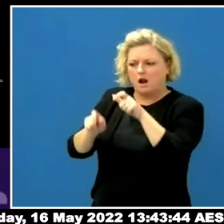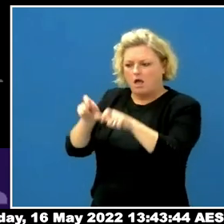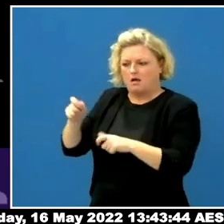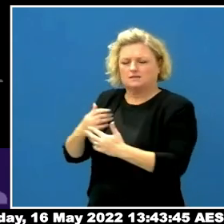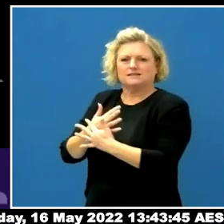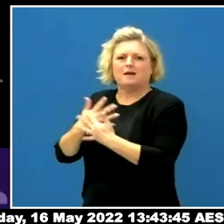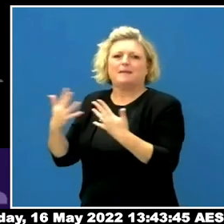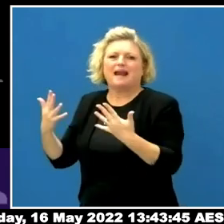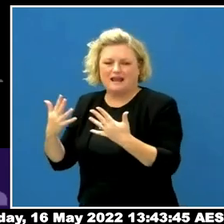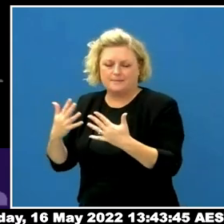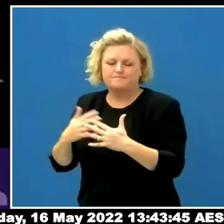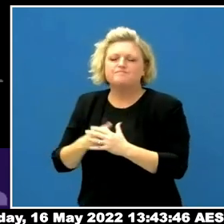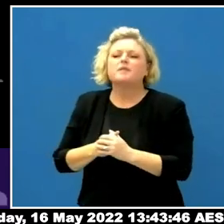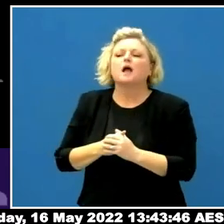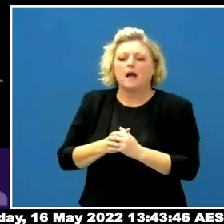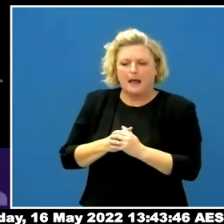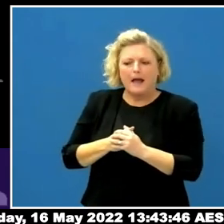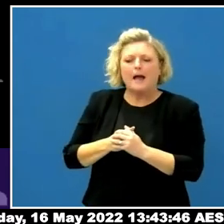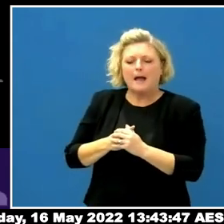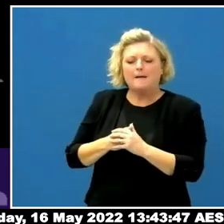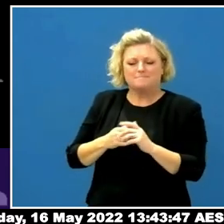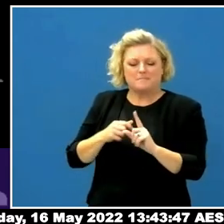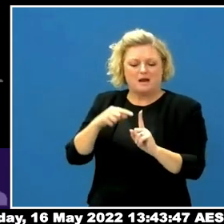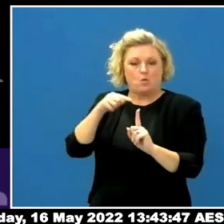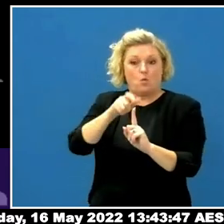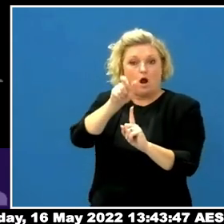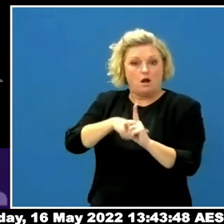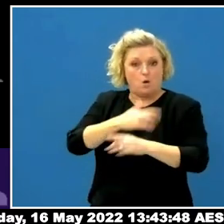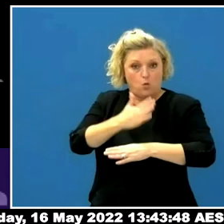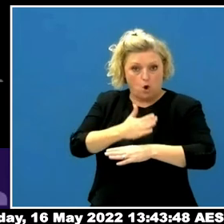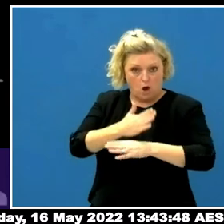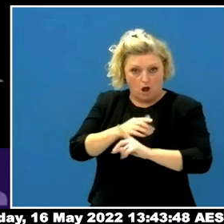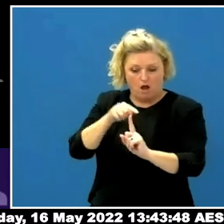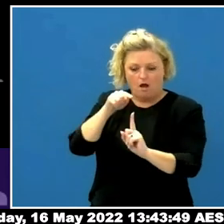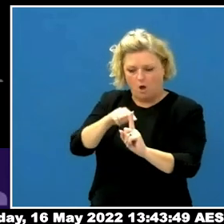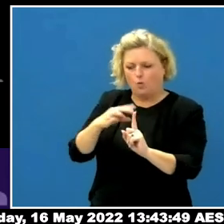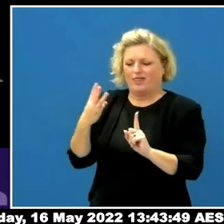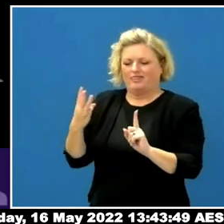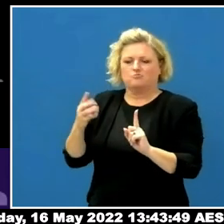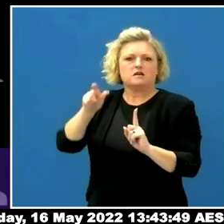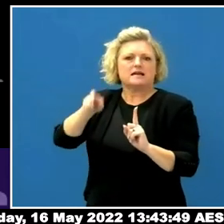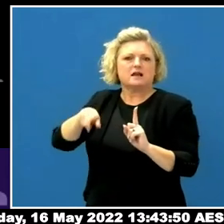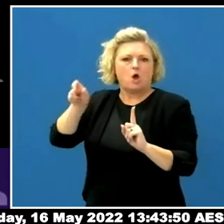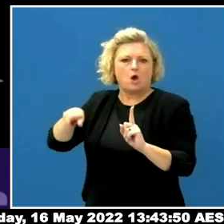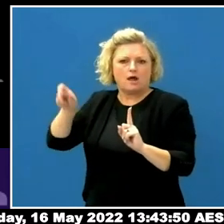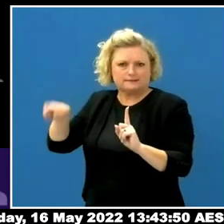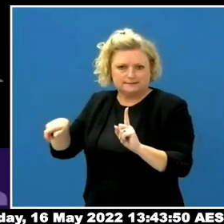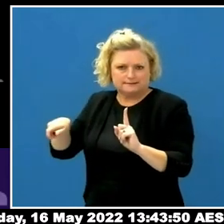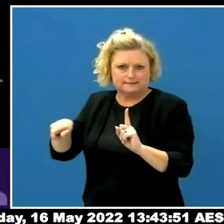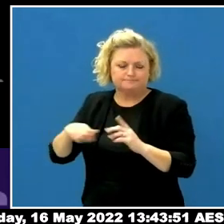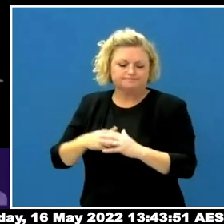Did that change over time? Yes, it did. I think it was 2019 he was then put one to one.